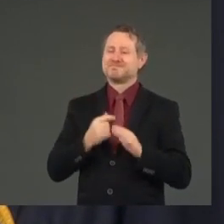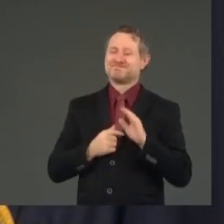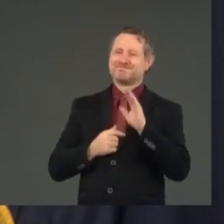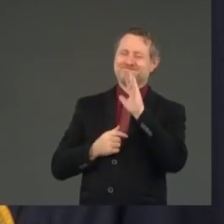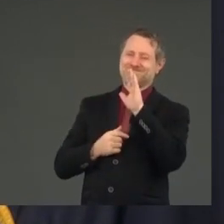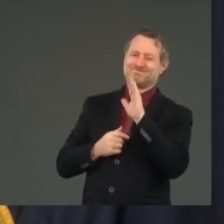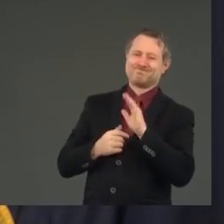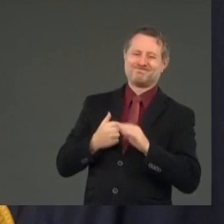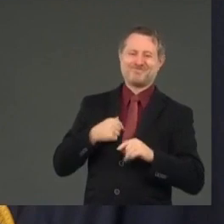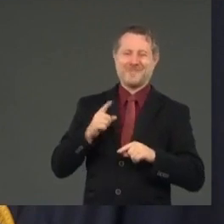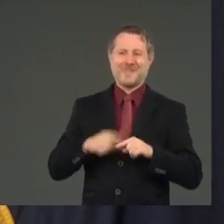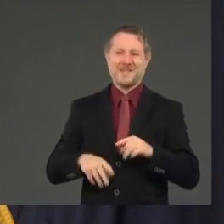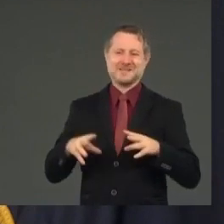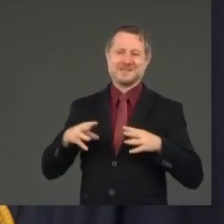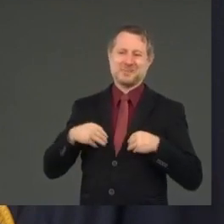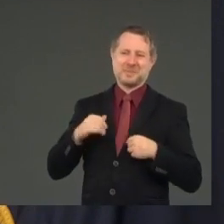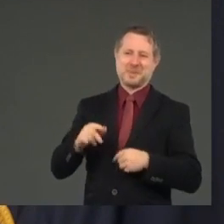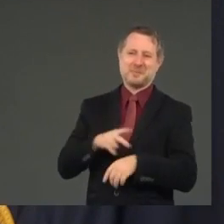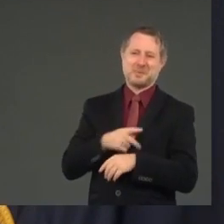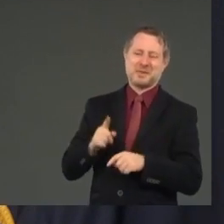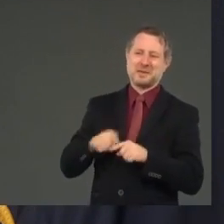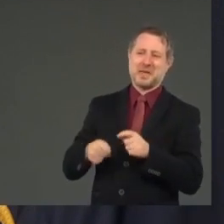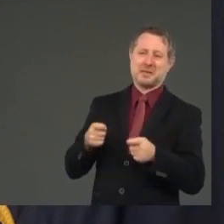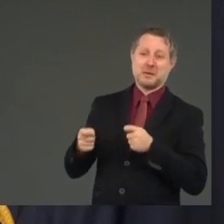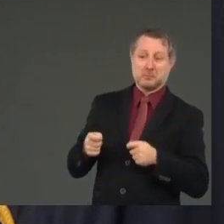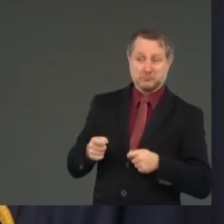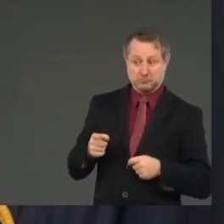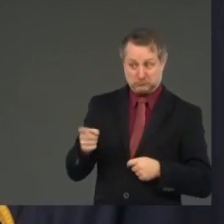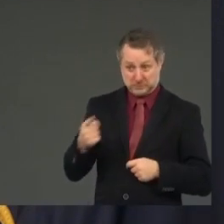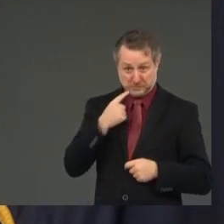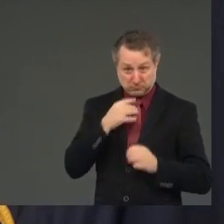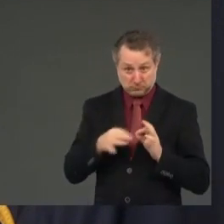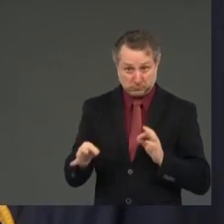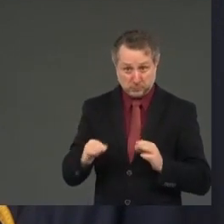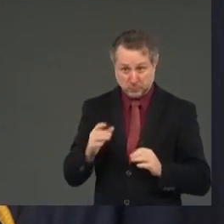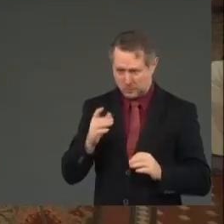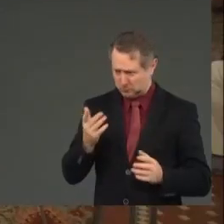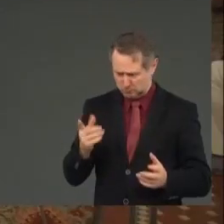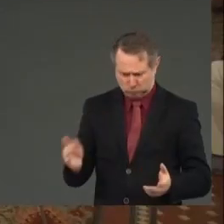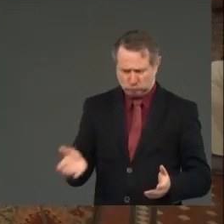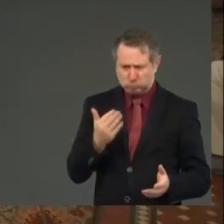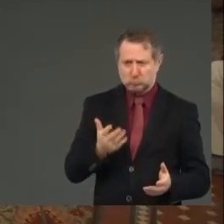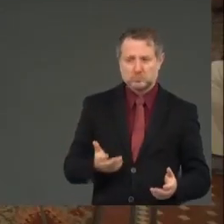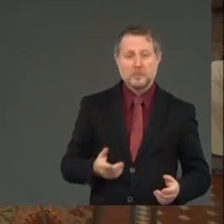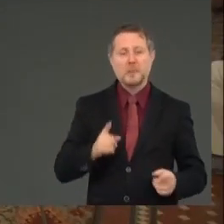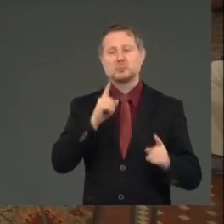CAPACITY. SO ANY NURSING HOME WHO JUST